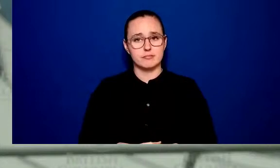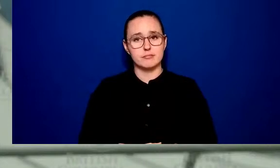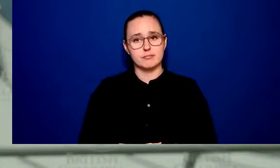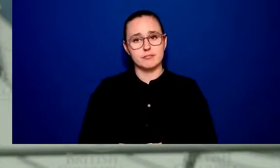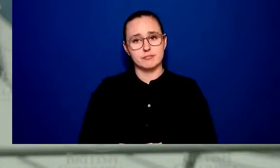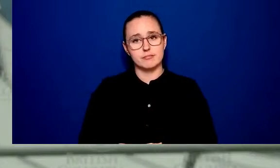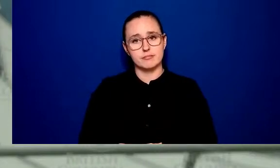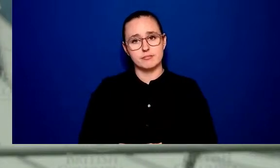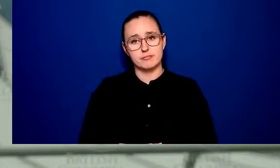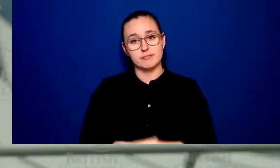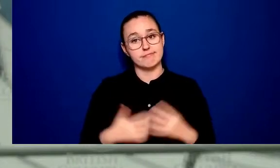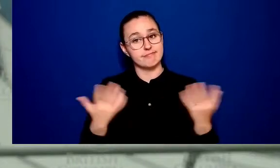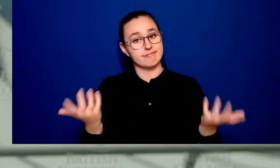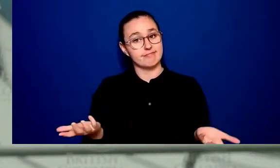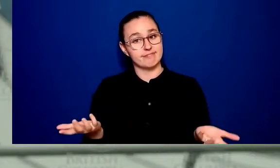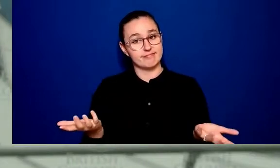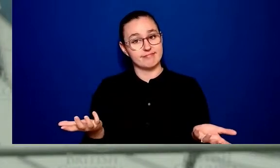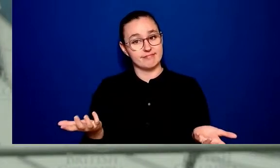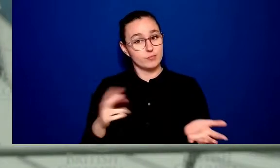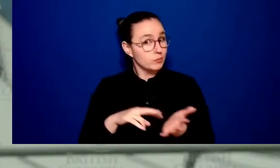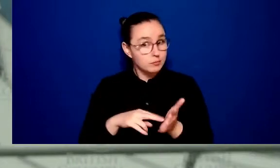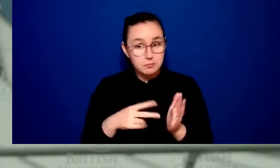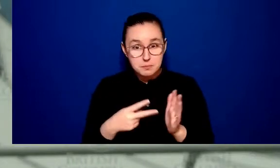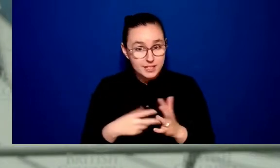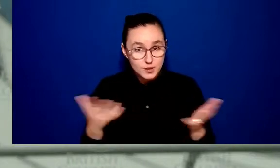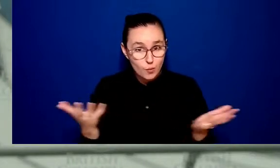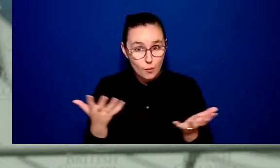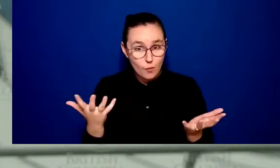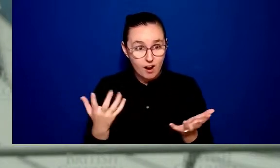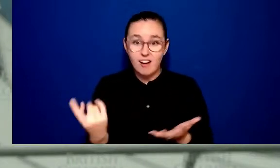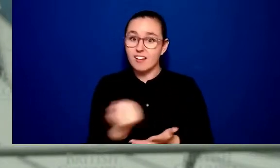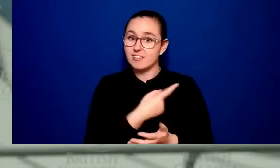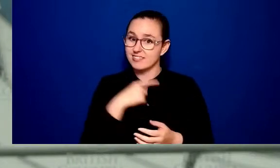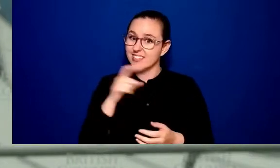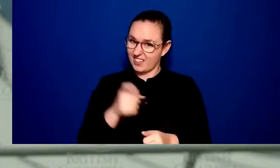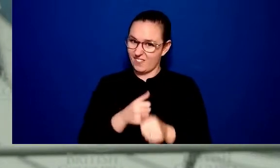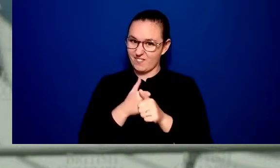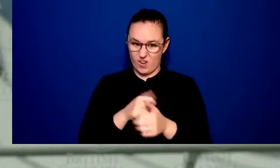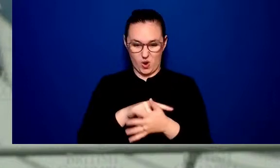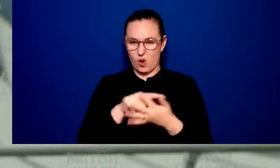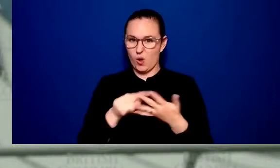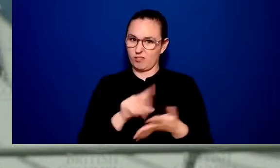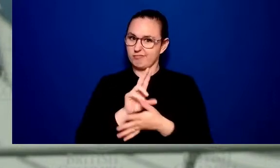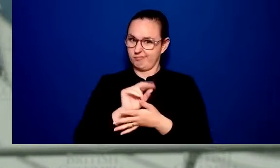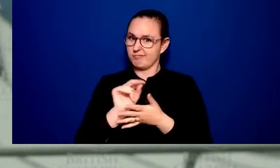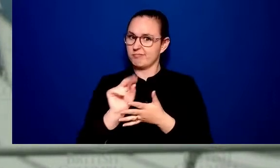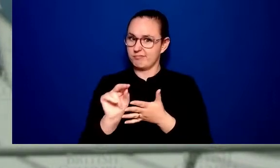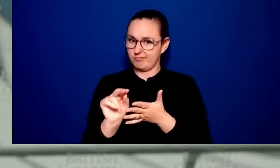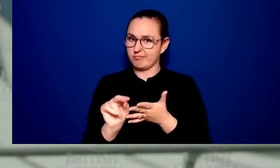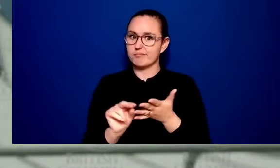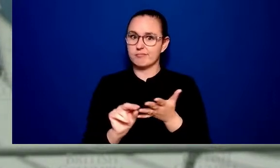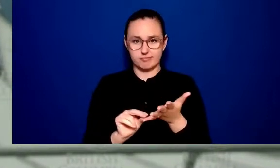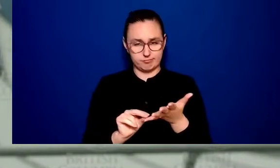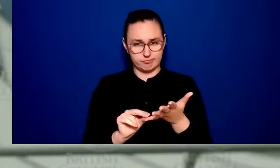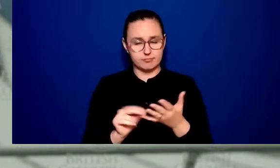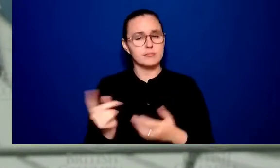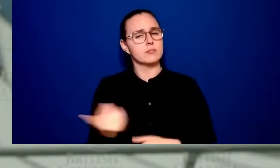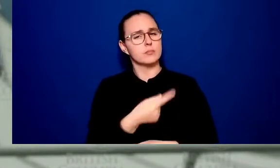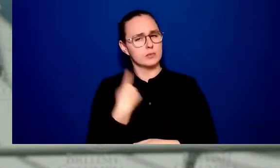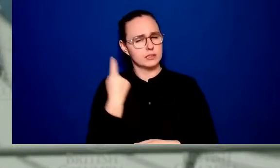following all of our layers of protection. We need to do this with resolve and determination.